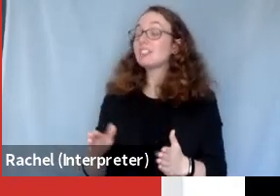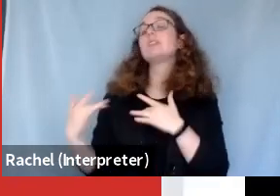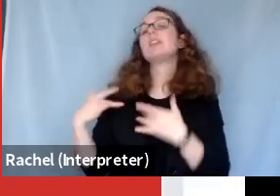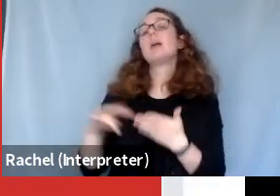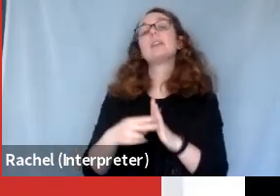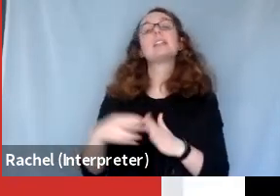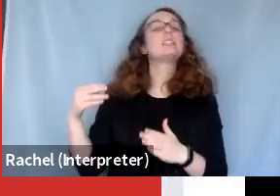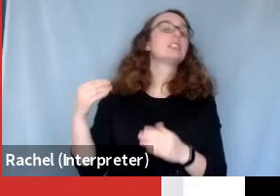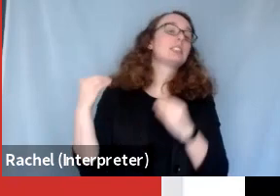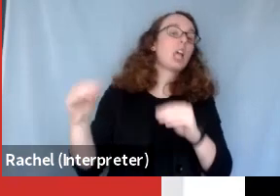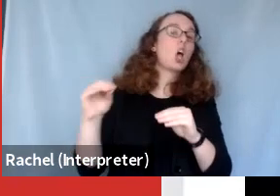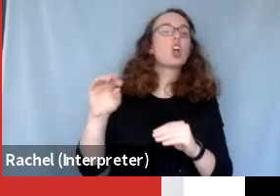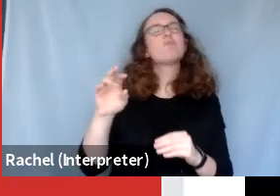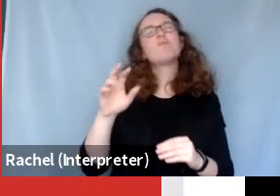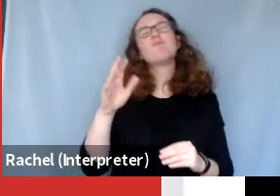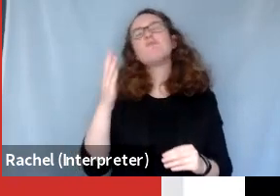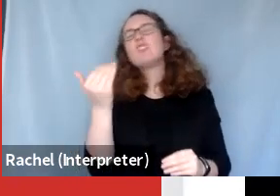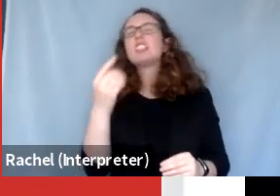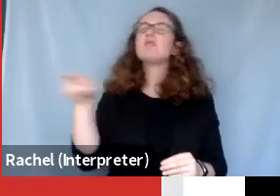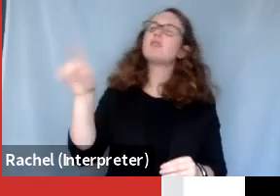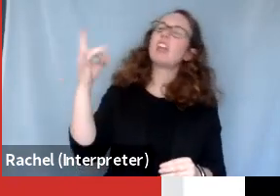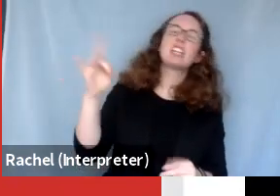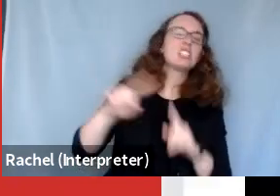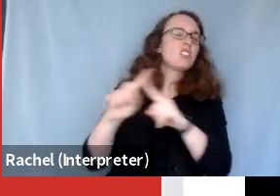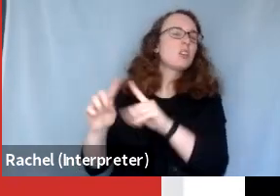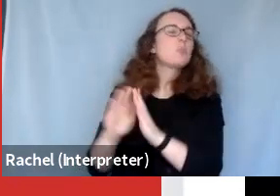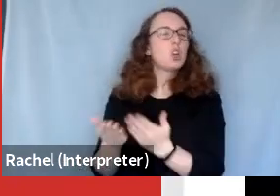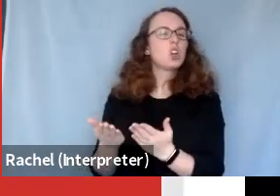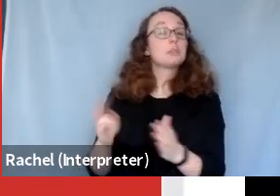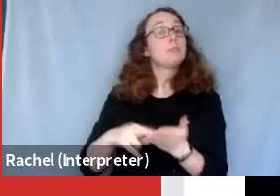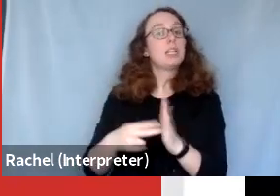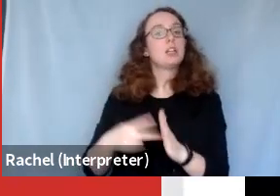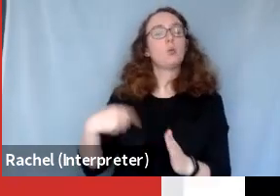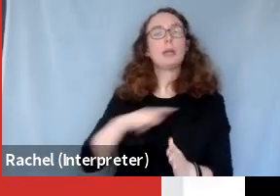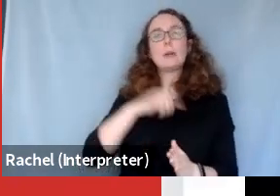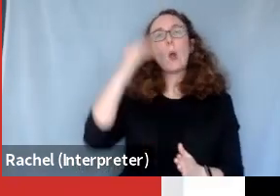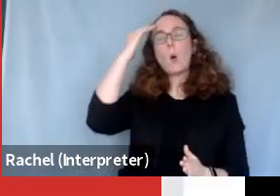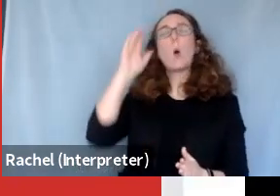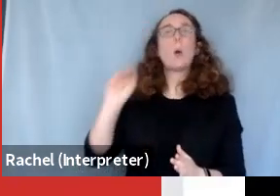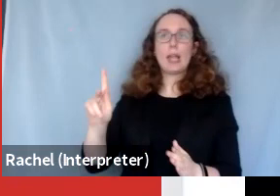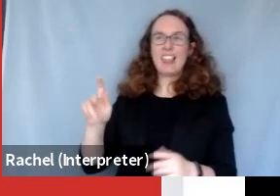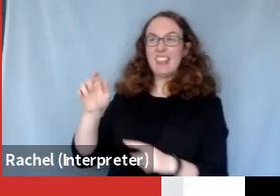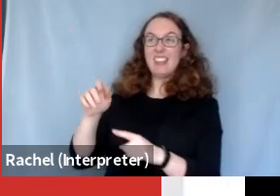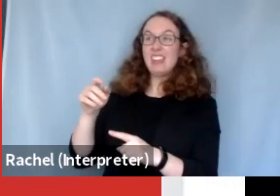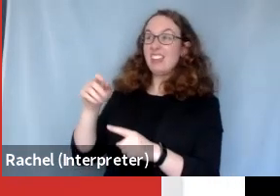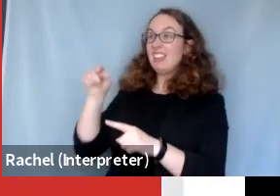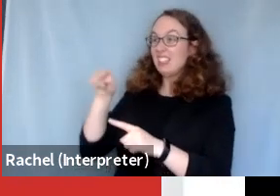books and so we usually buy to that knowing students are going to either get one from a friend who took it previous semester, they find it on Amazon